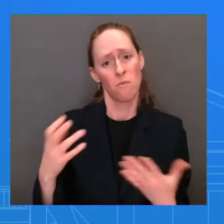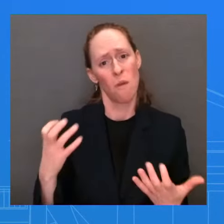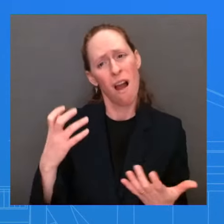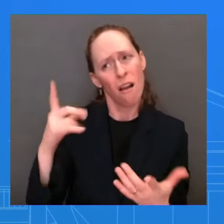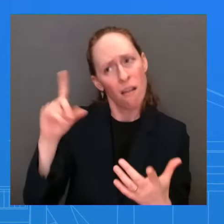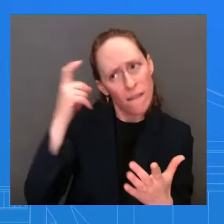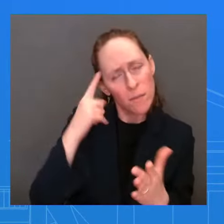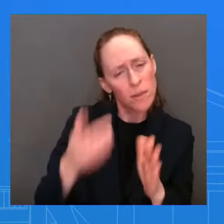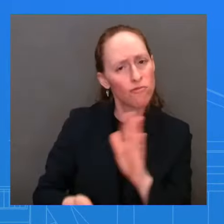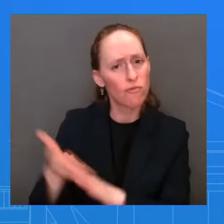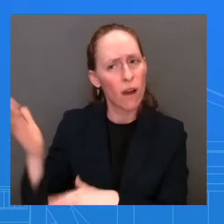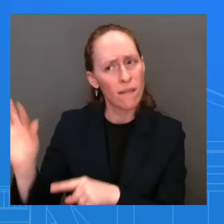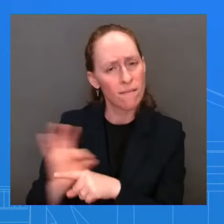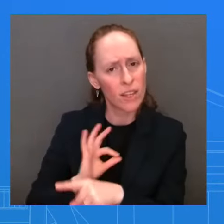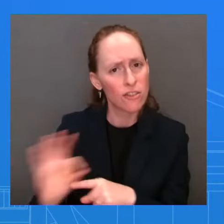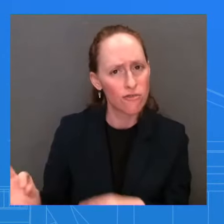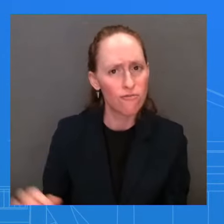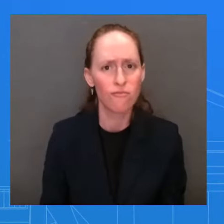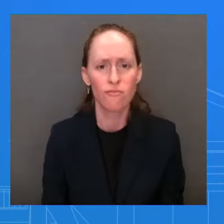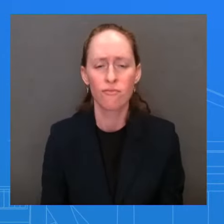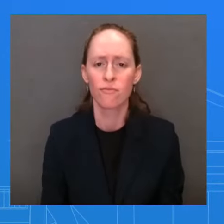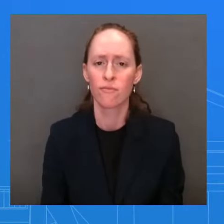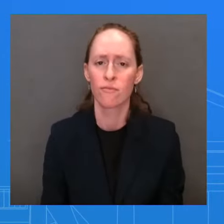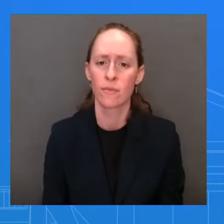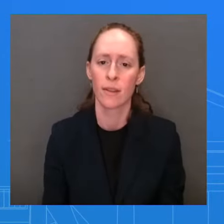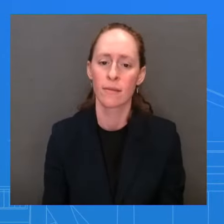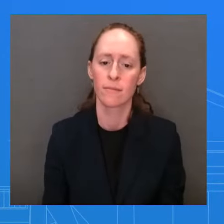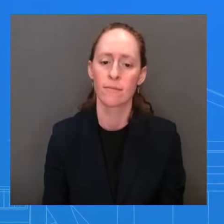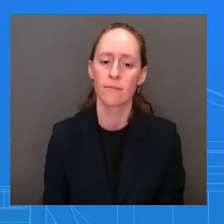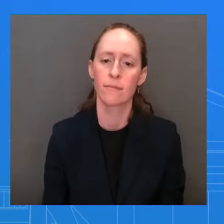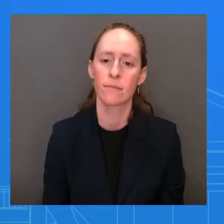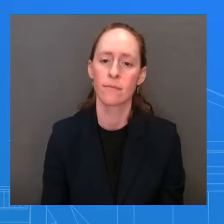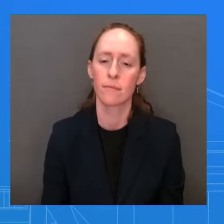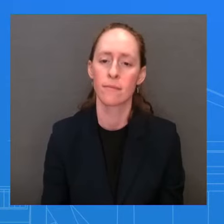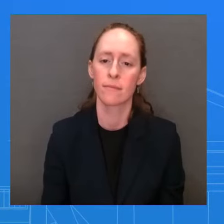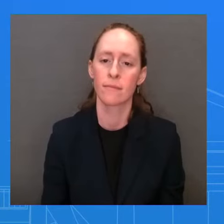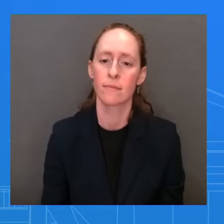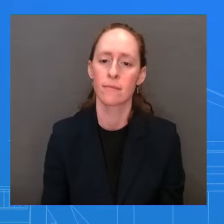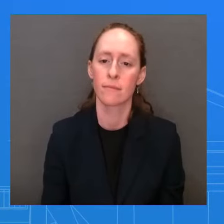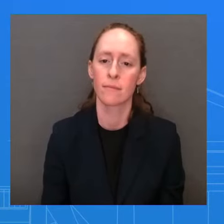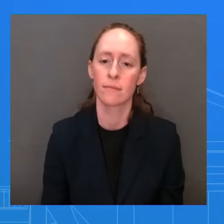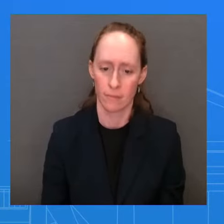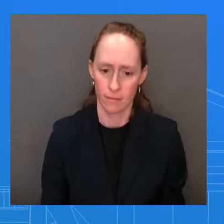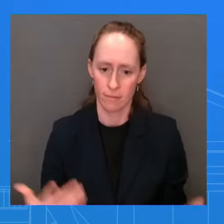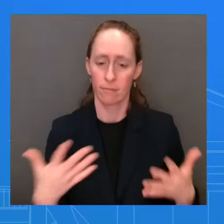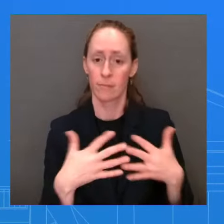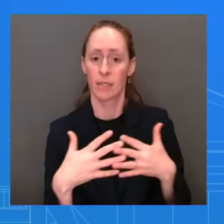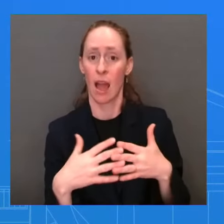when the extraordinary measures you've taken will run out and the debt ceiling will be reached? Ms. Jean-Pierre: So, look, that is something